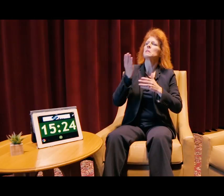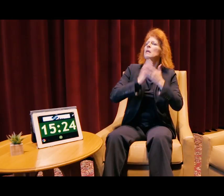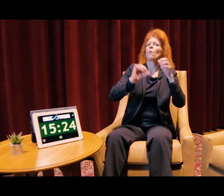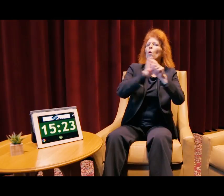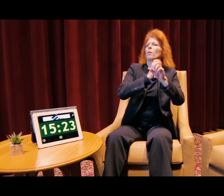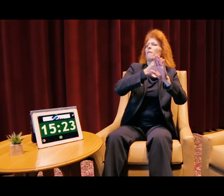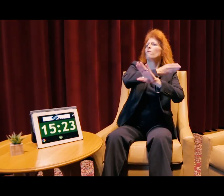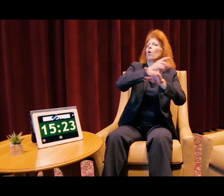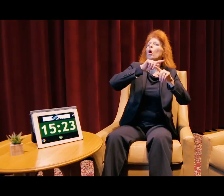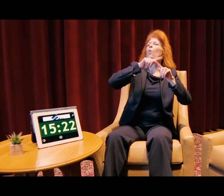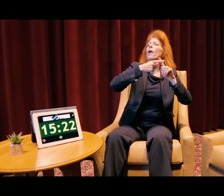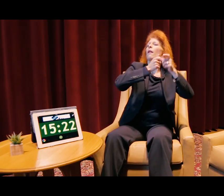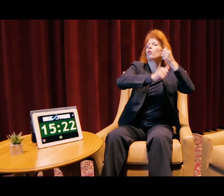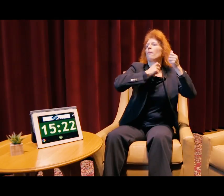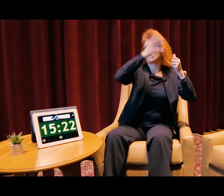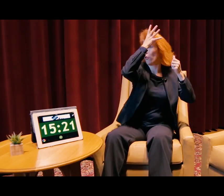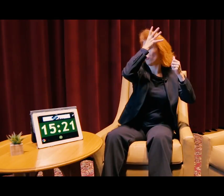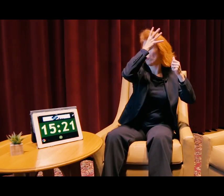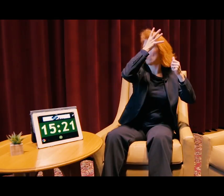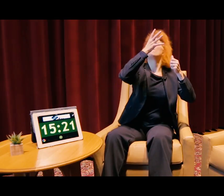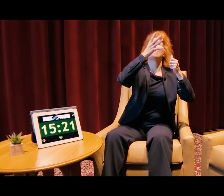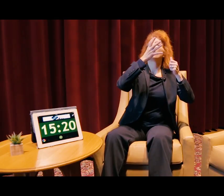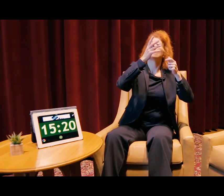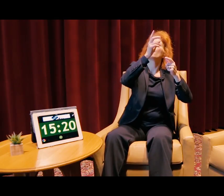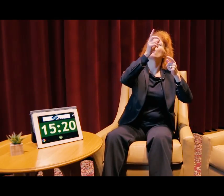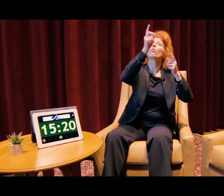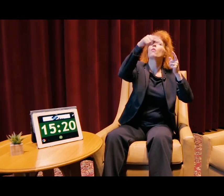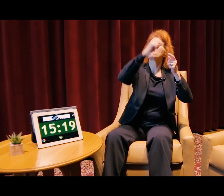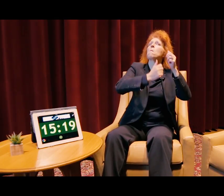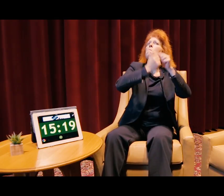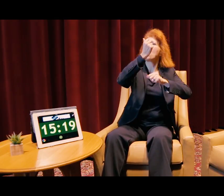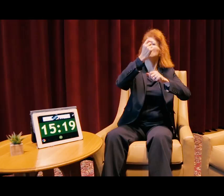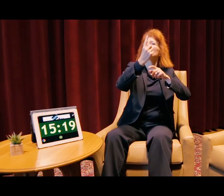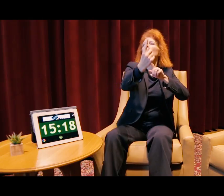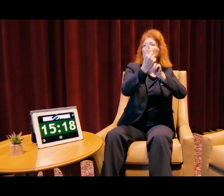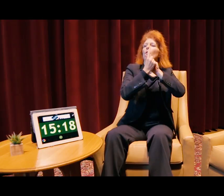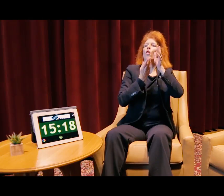when I was in my dad's firm, and many of 'em, most of them come to me through word of mouth.